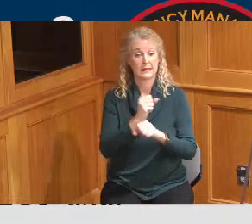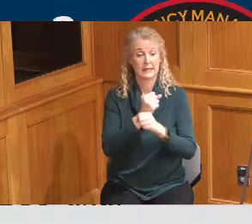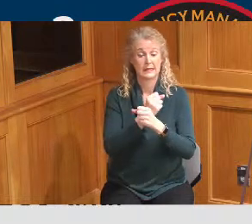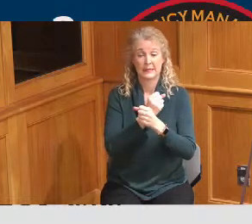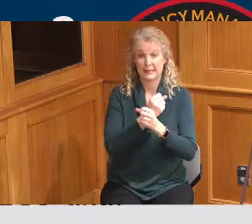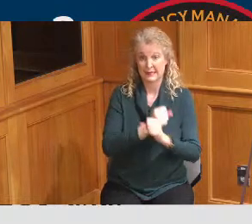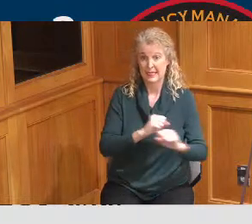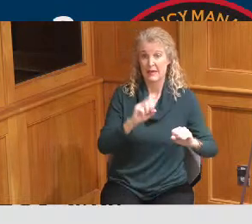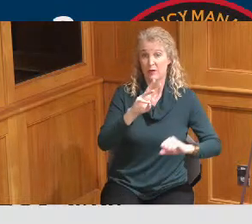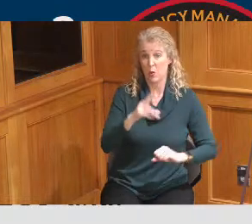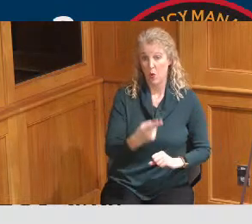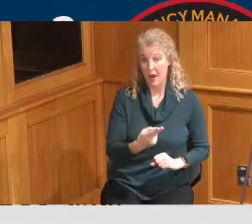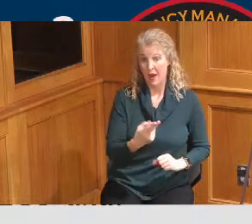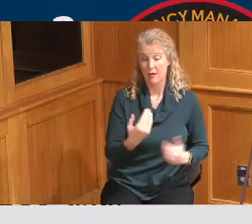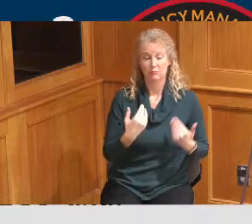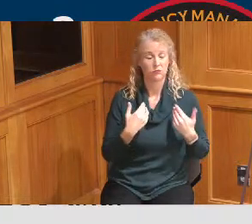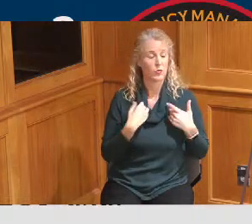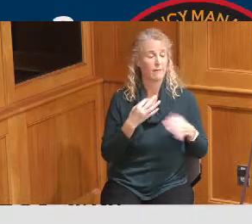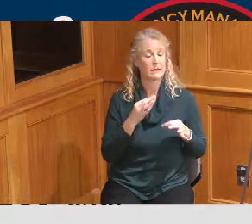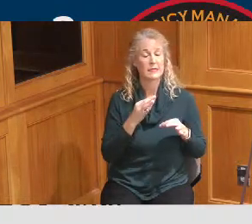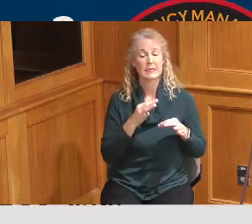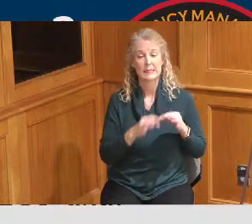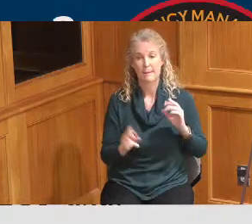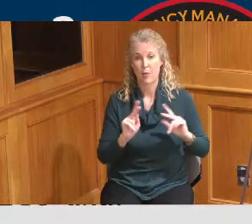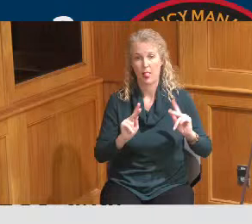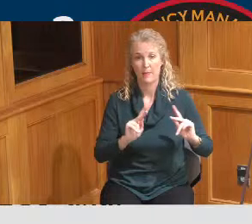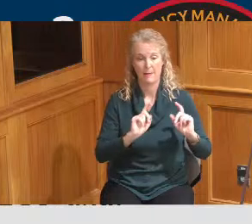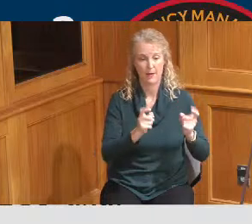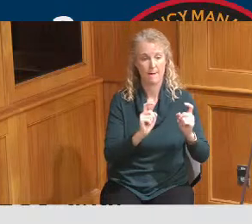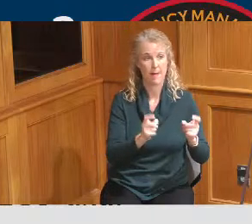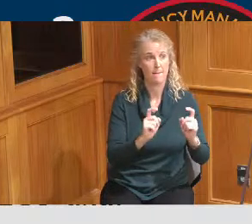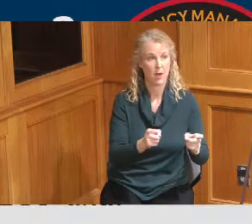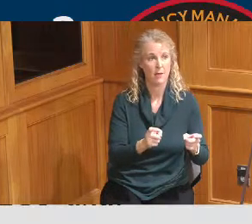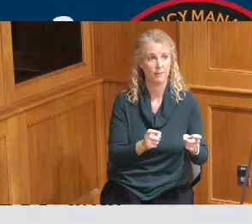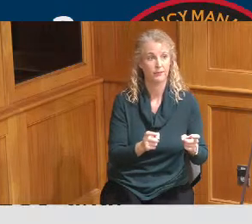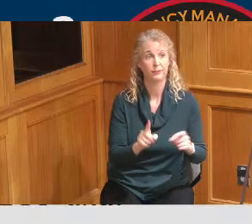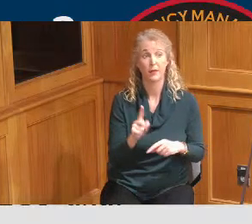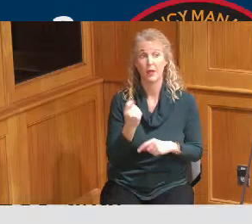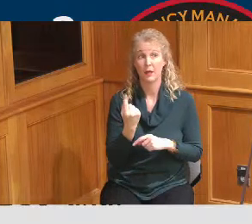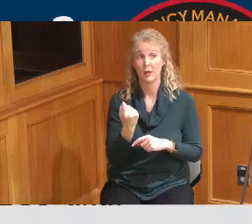allows us to have a central point of reception and distribution for Commodities but then also